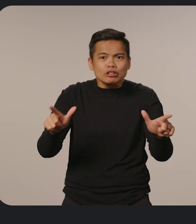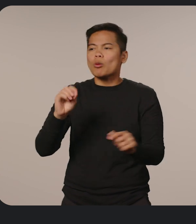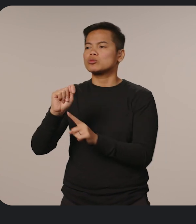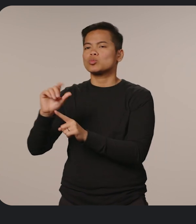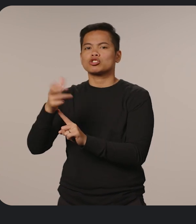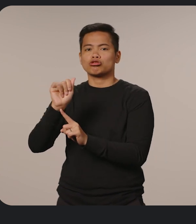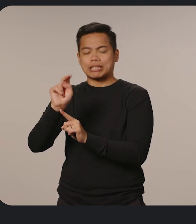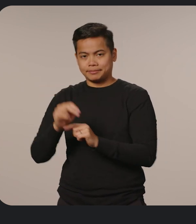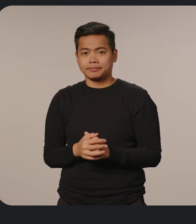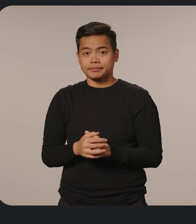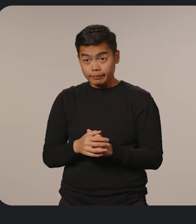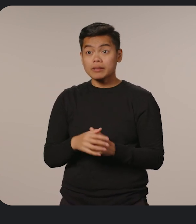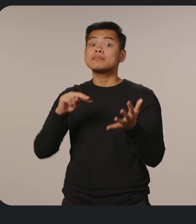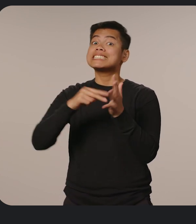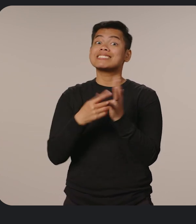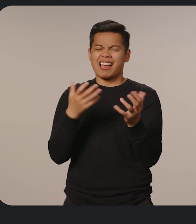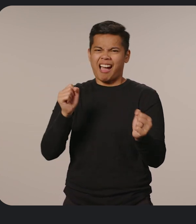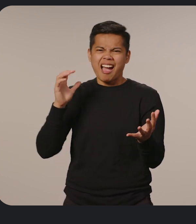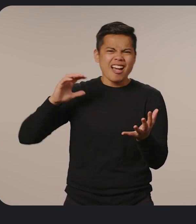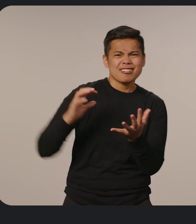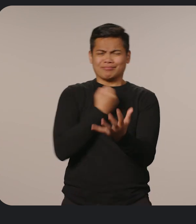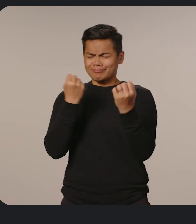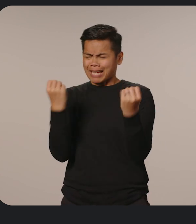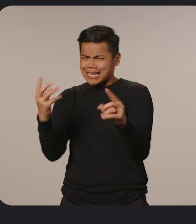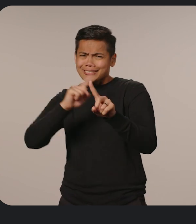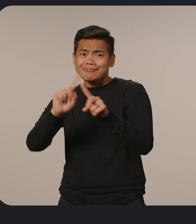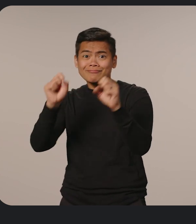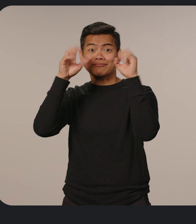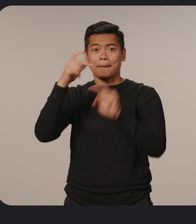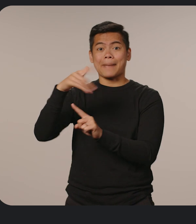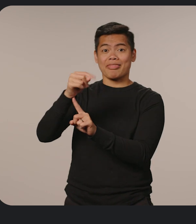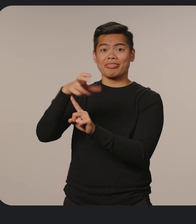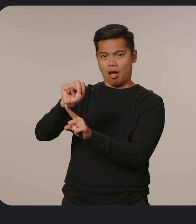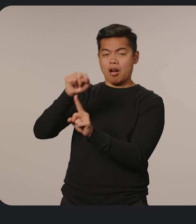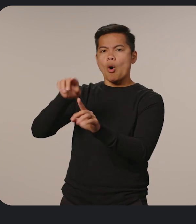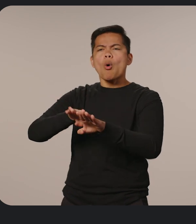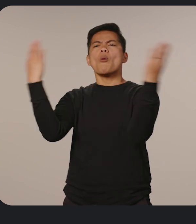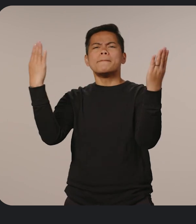this also means you can take advantage of the main incredible python packages